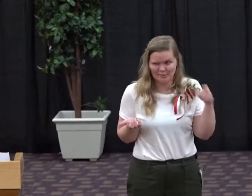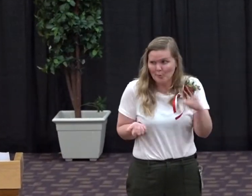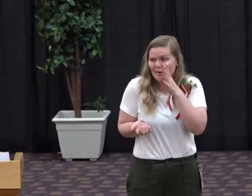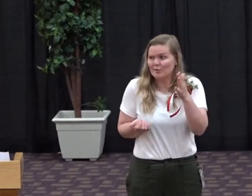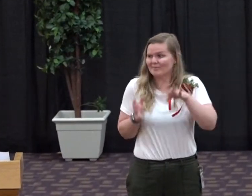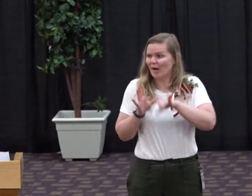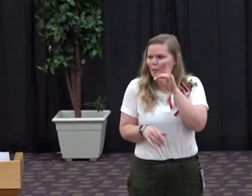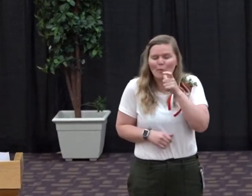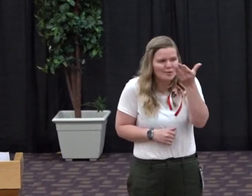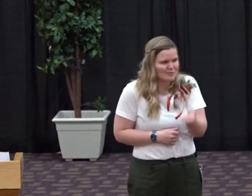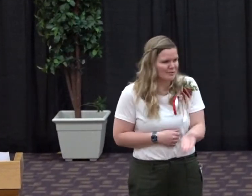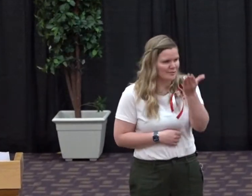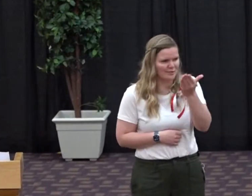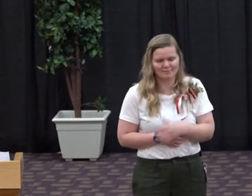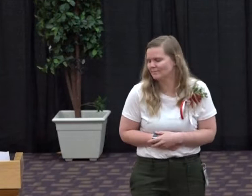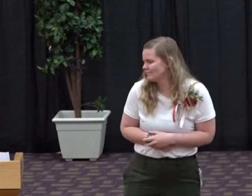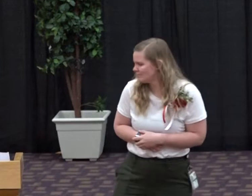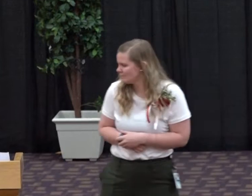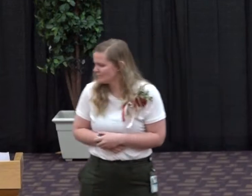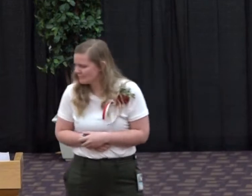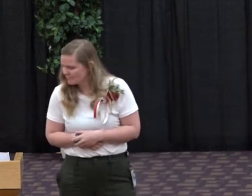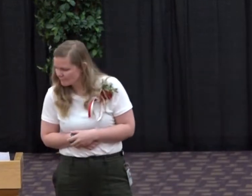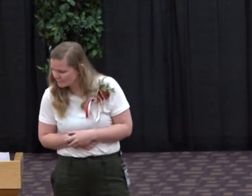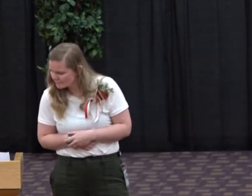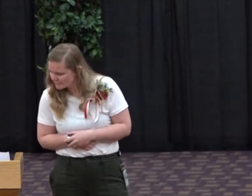It's an exciting time and journey, figuring out who you are.